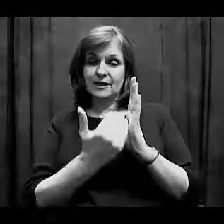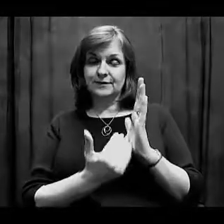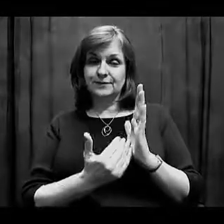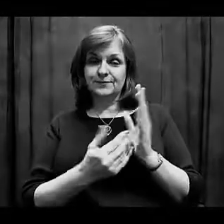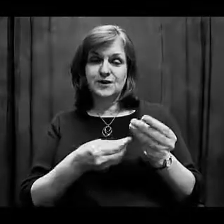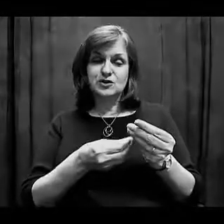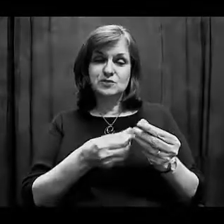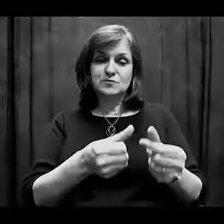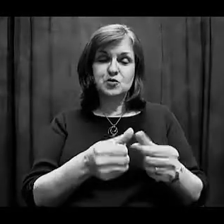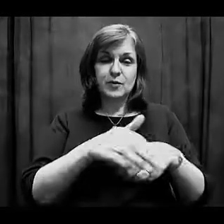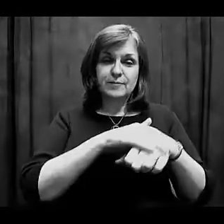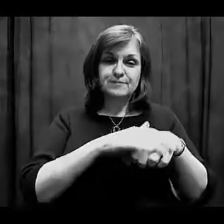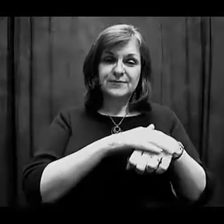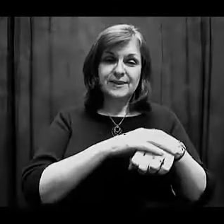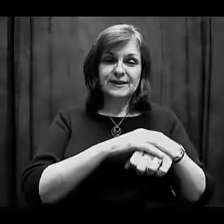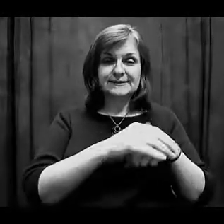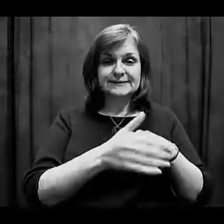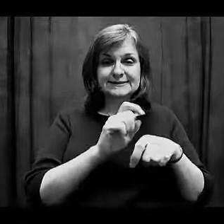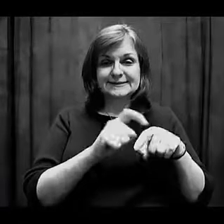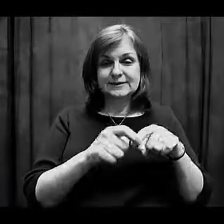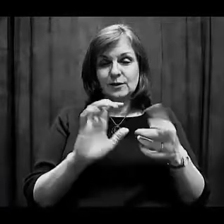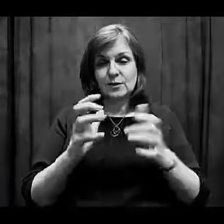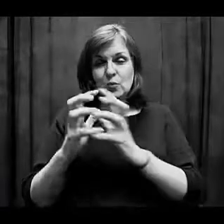smooth seeds to wrinkled seeds